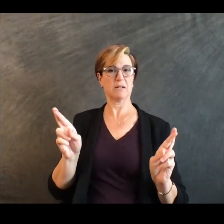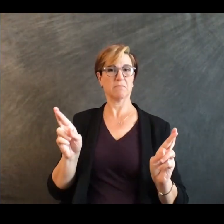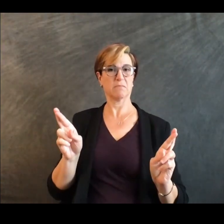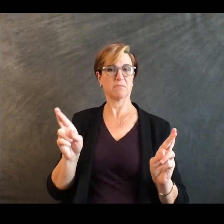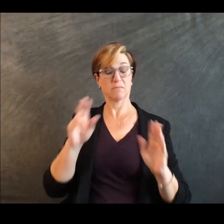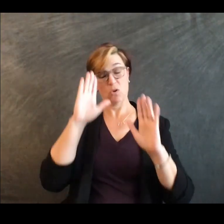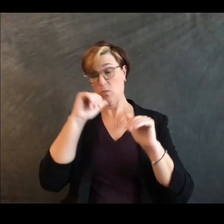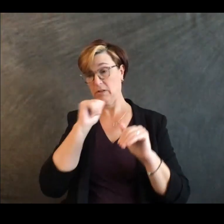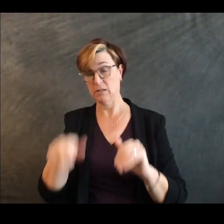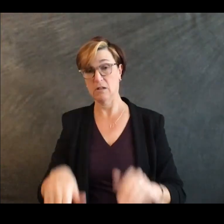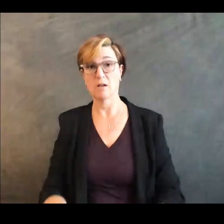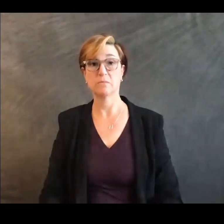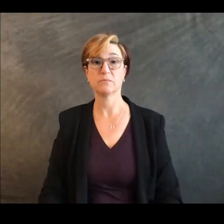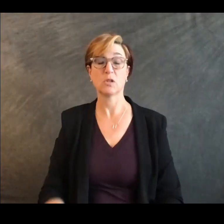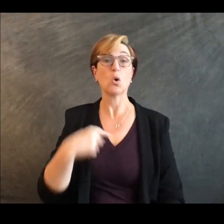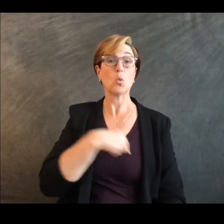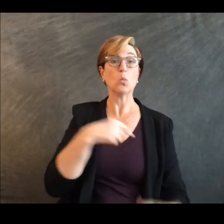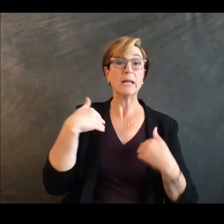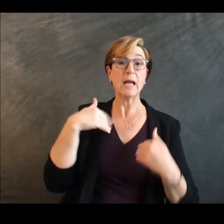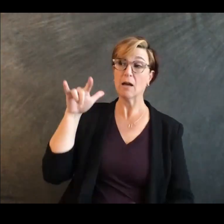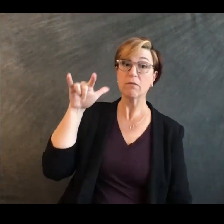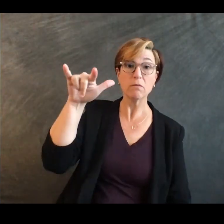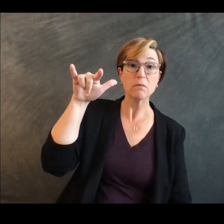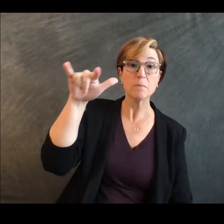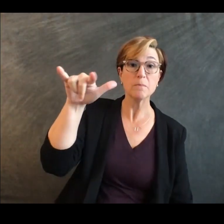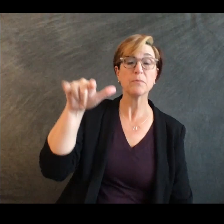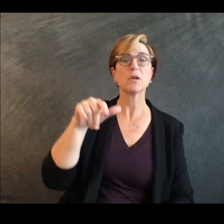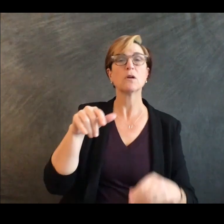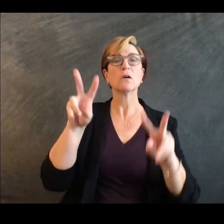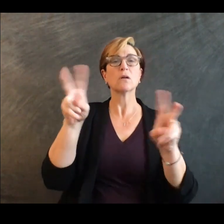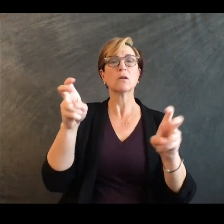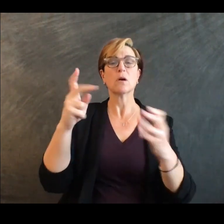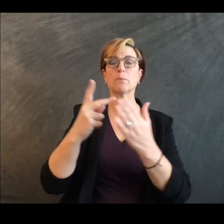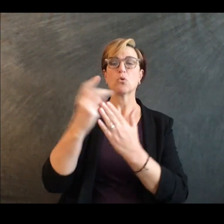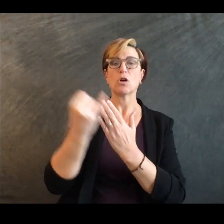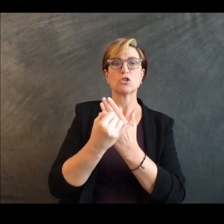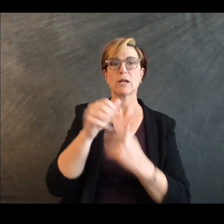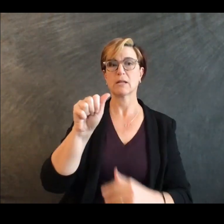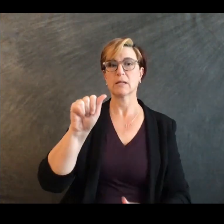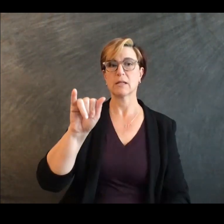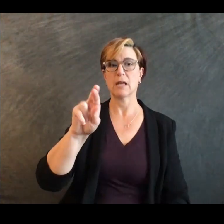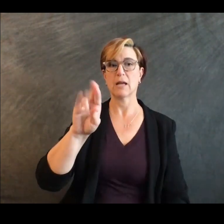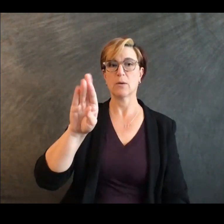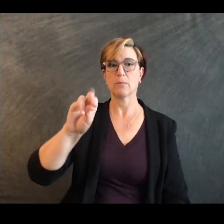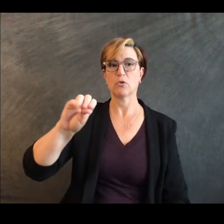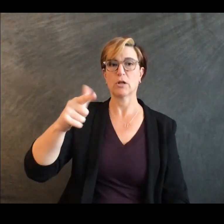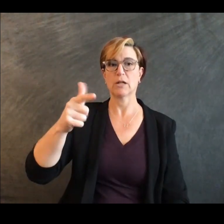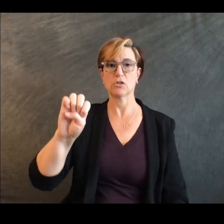it's called project air bridge continued today as five massive planes flights